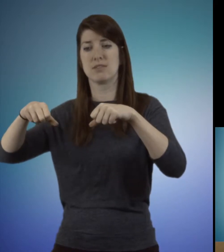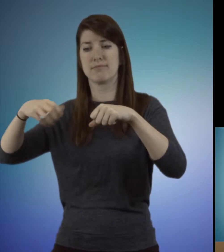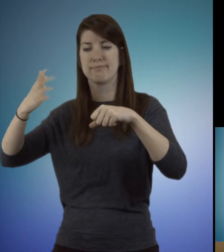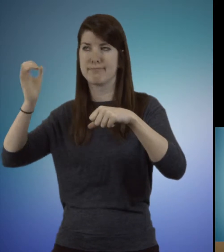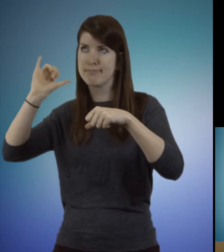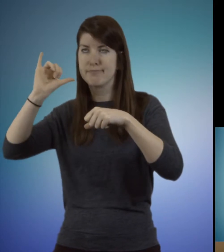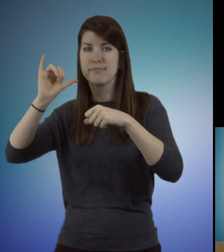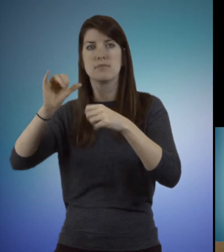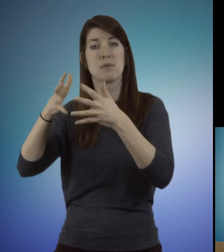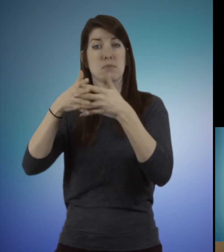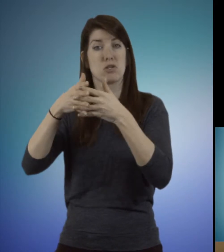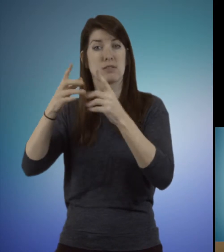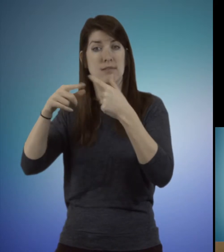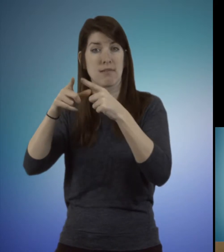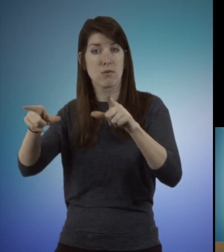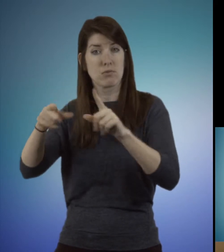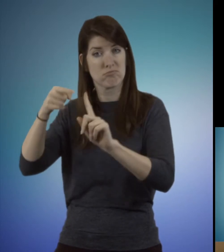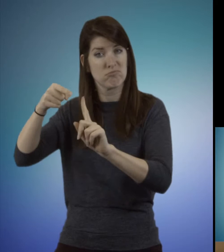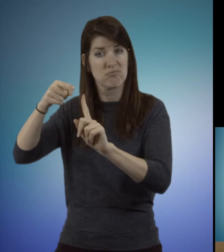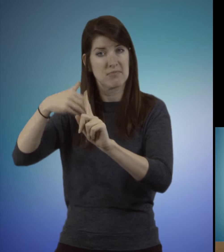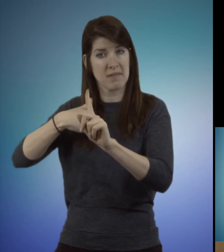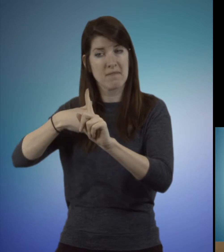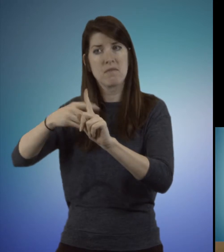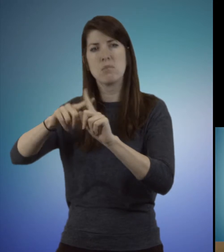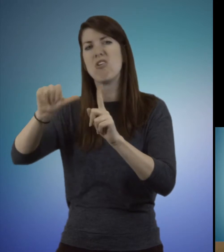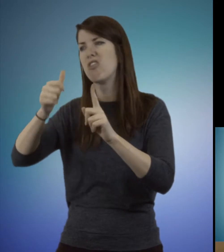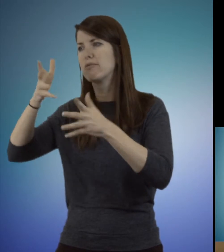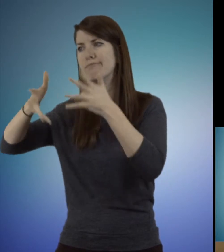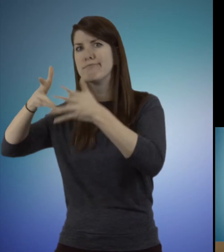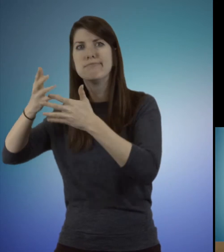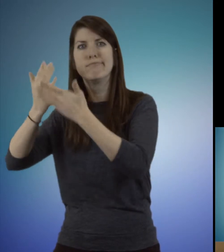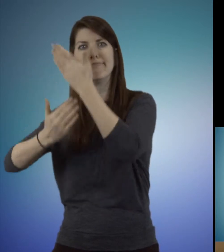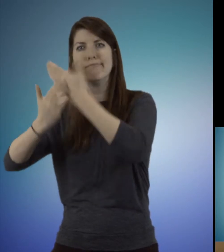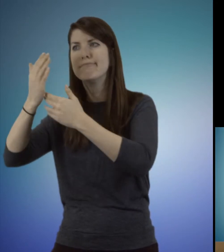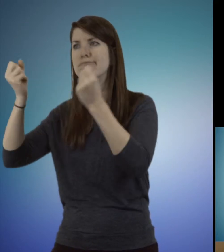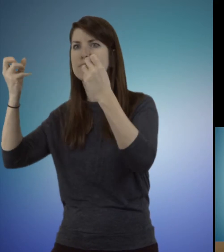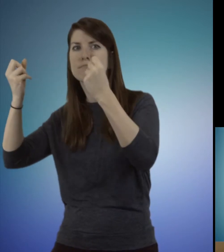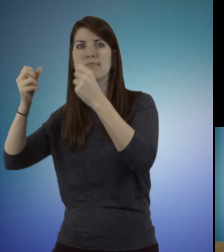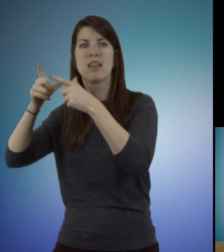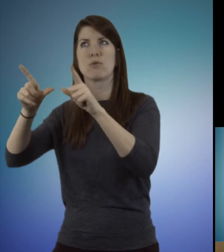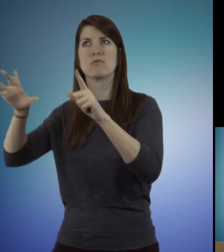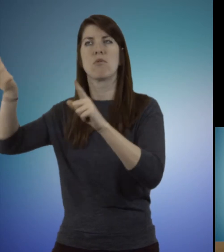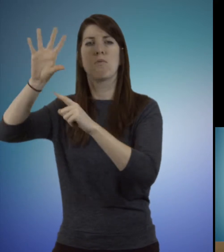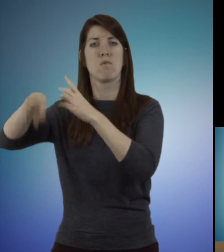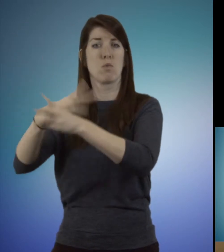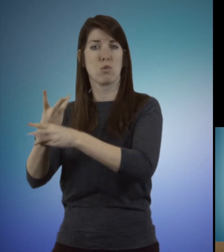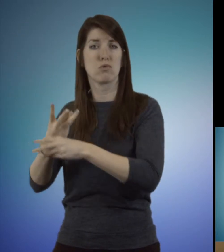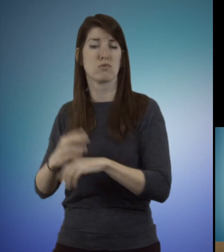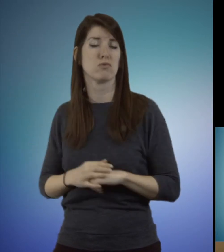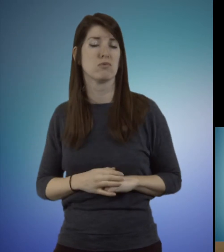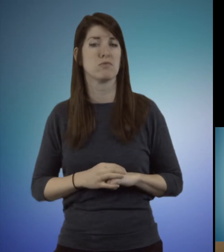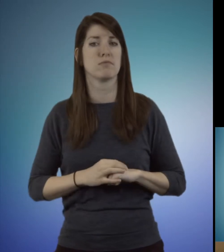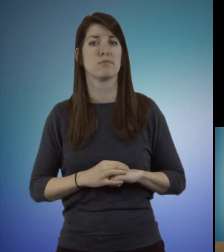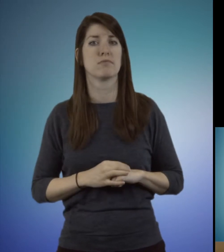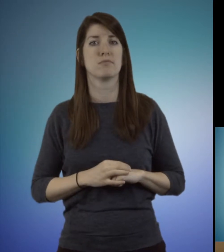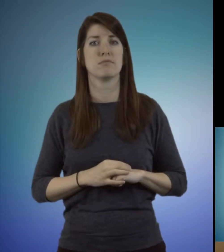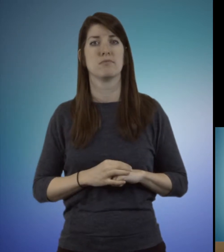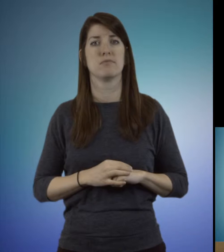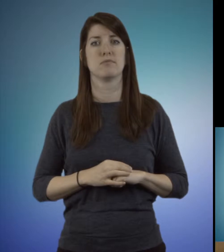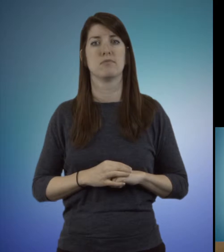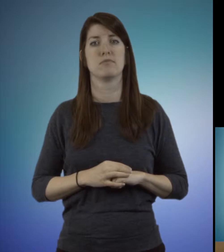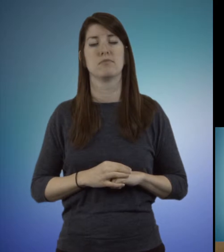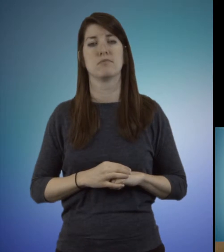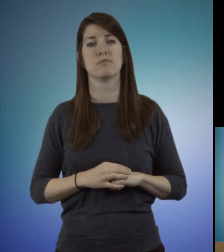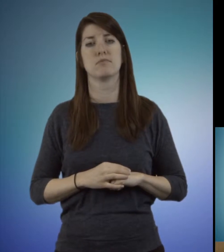but there are other manual languages around the world.